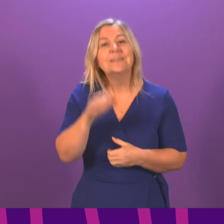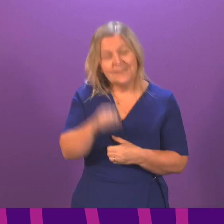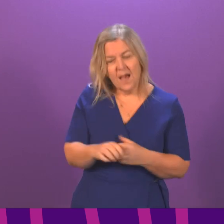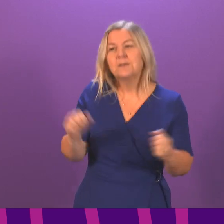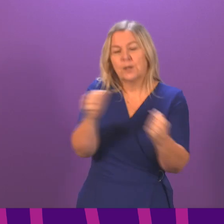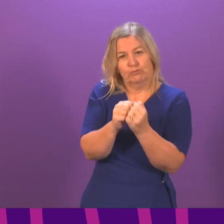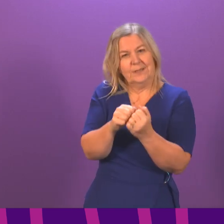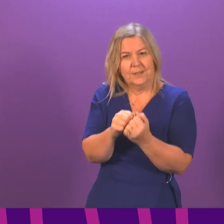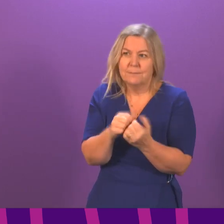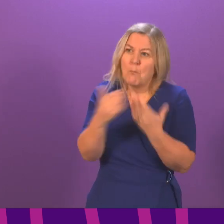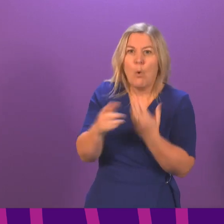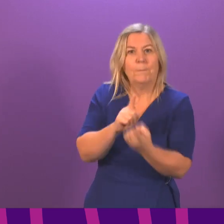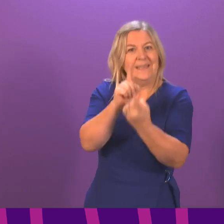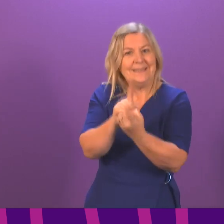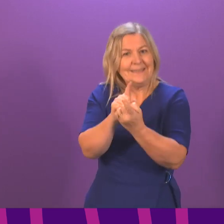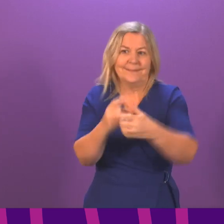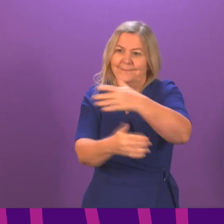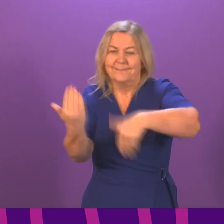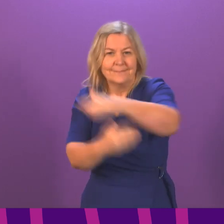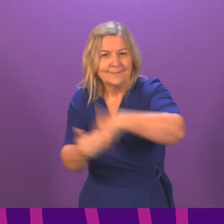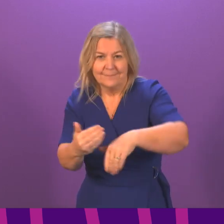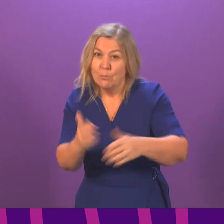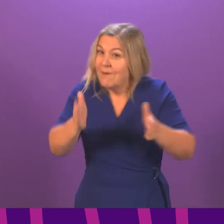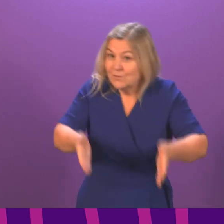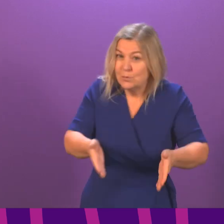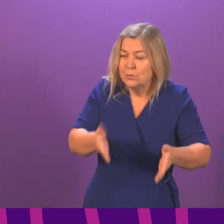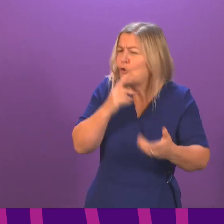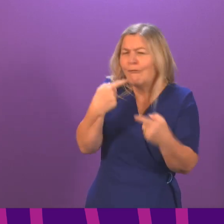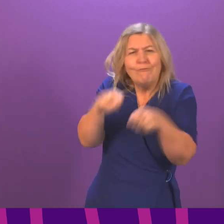way does not mean that people have to do so, and people should not feel under pressure